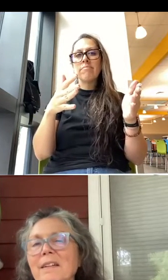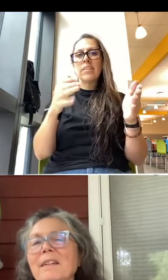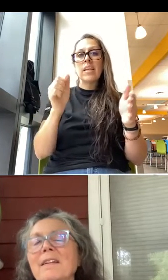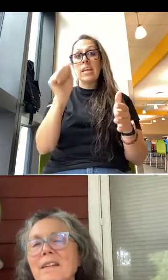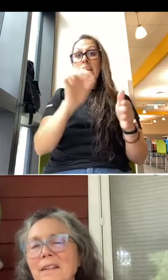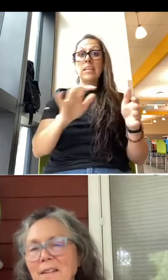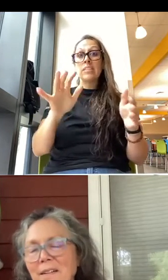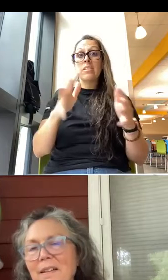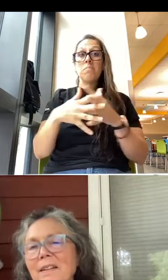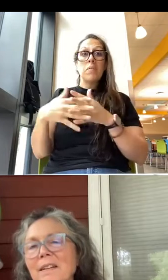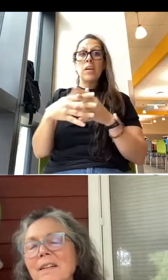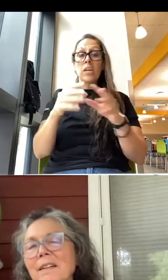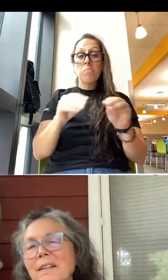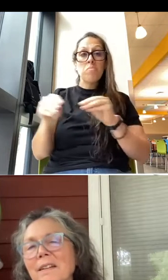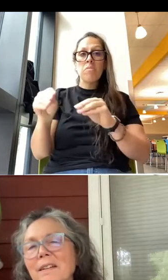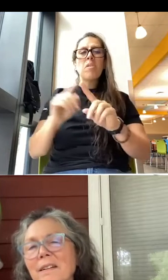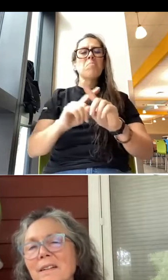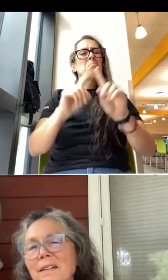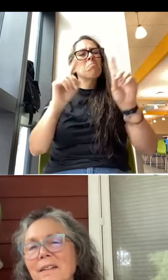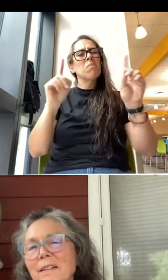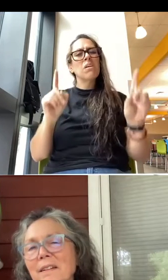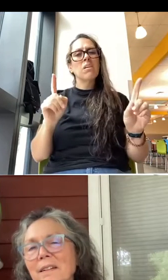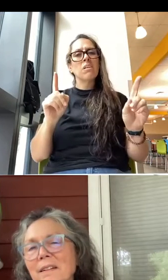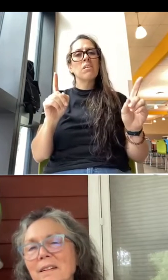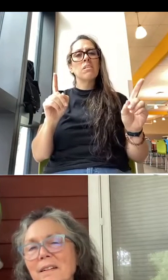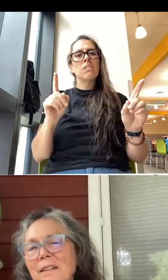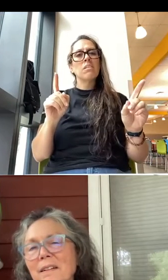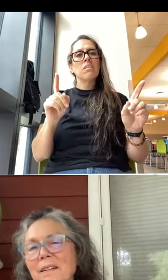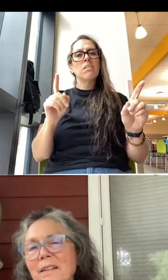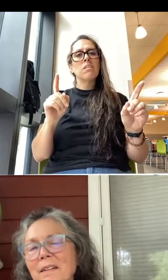or, or anything. But, um, I think that